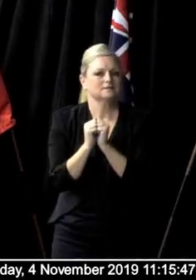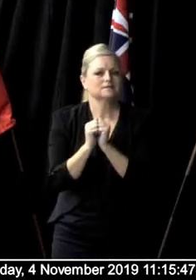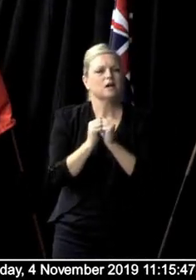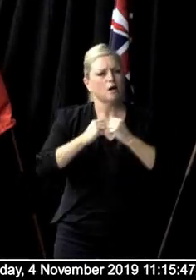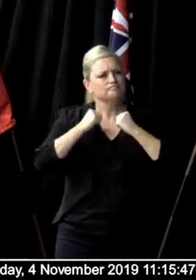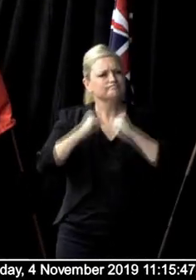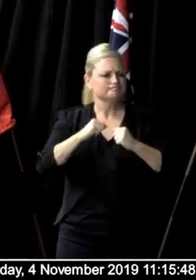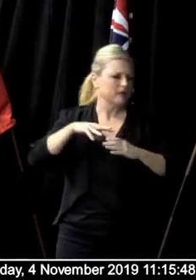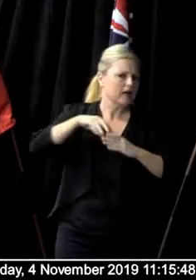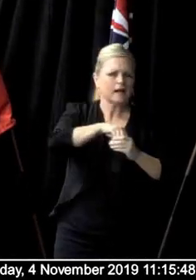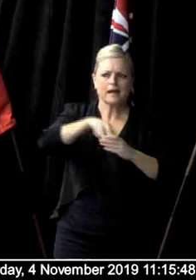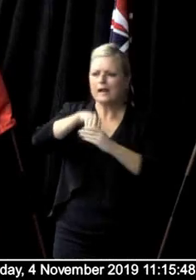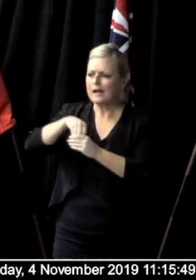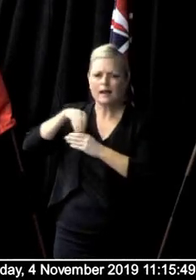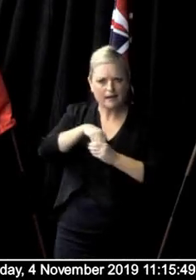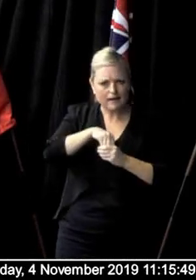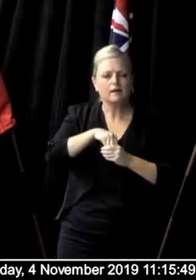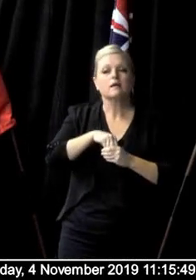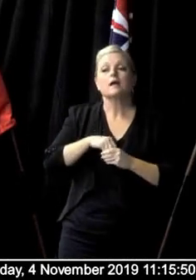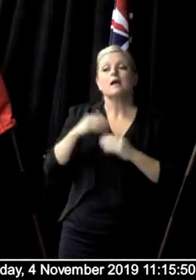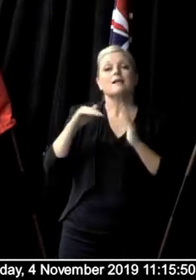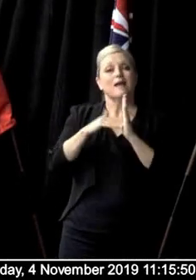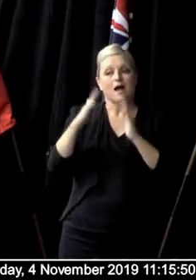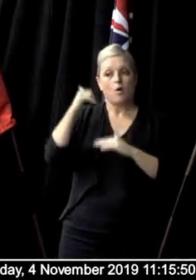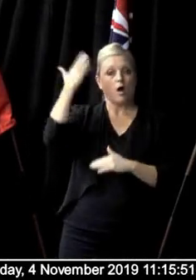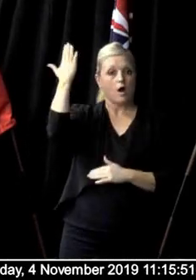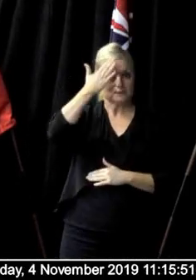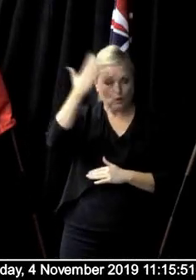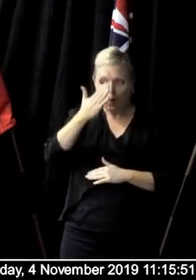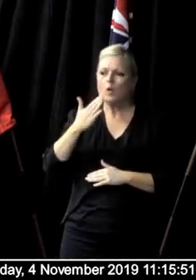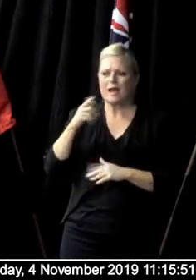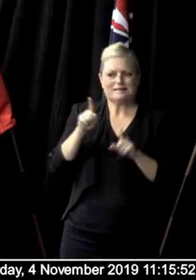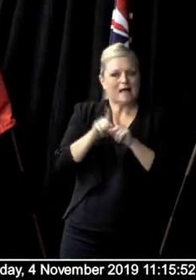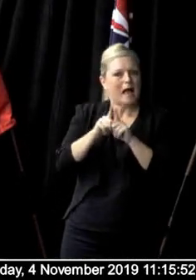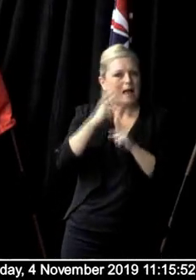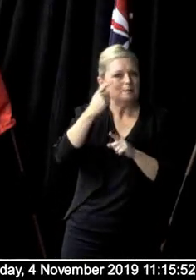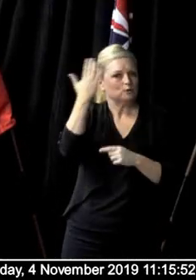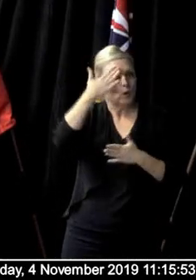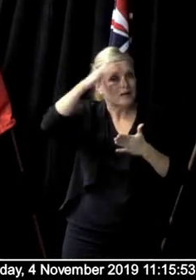She is now in high school, a school which sees her as an authentic learner and has high expectations of her.